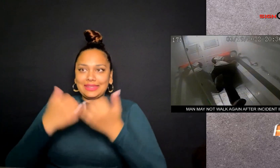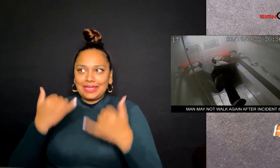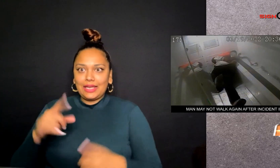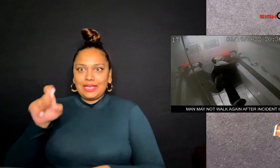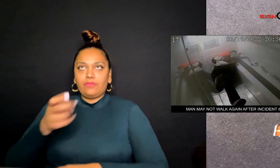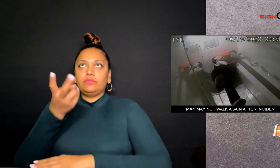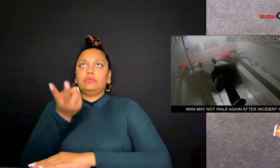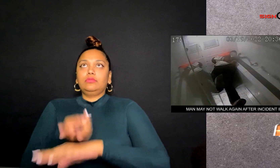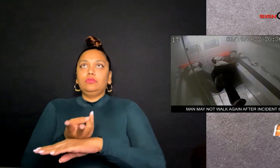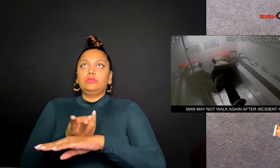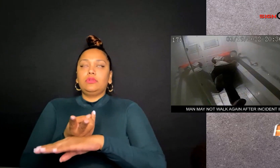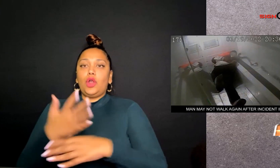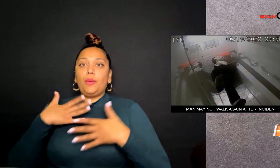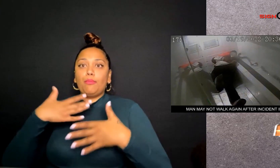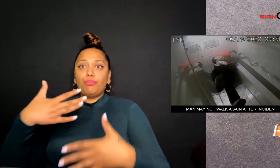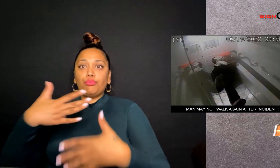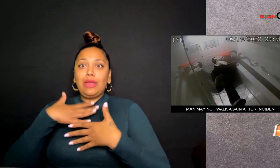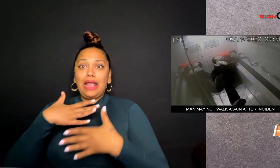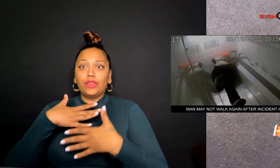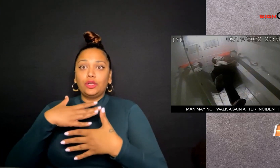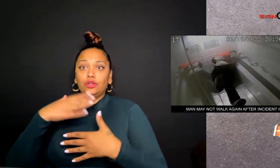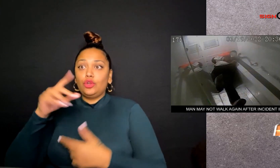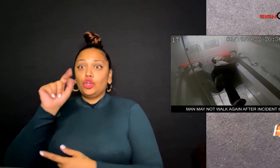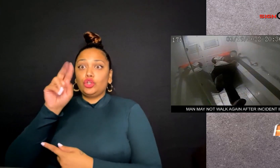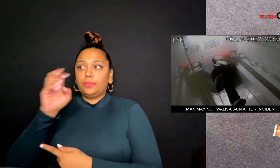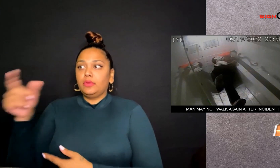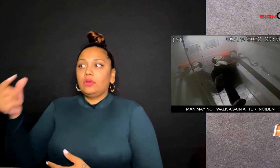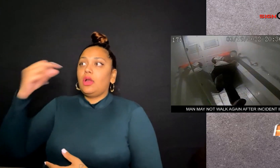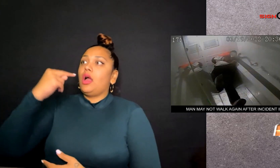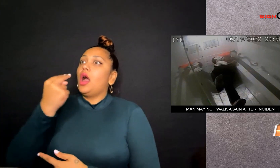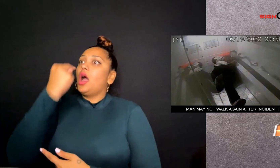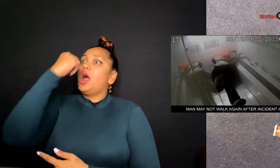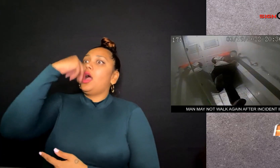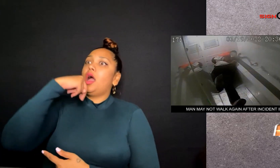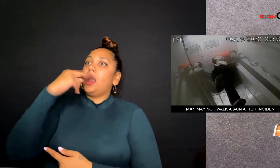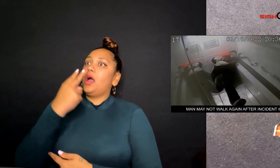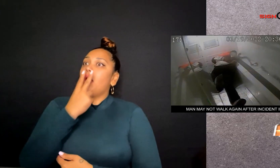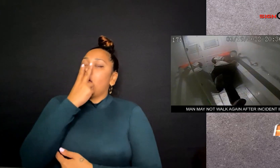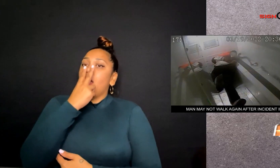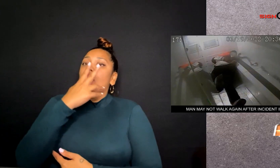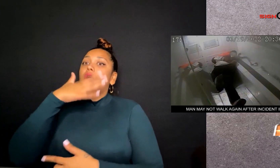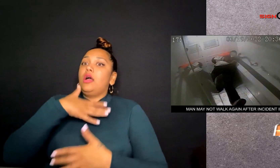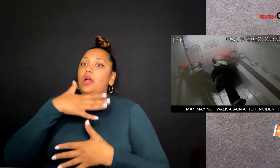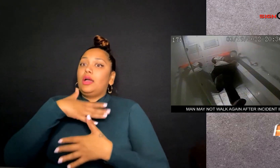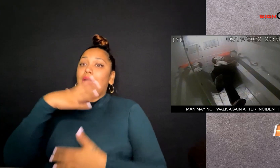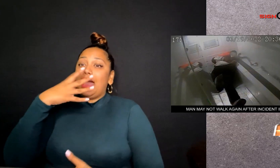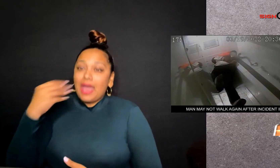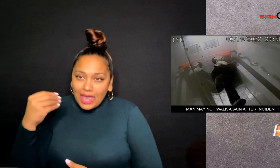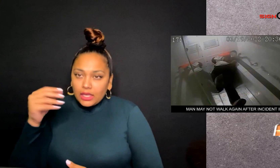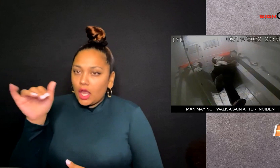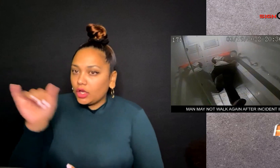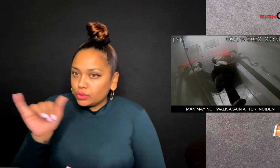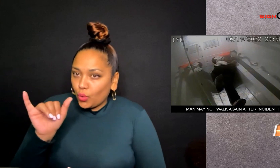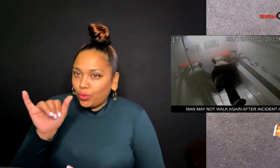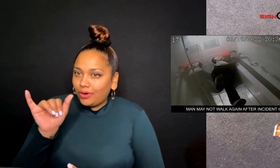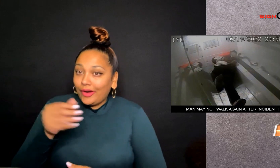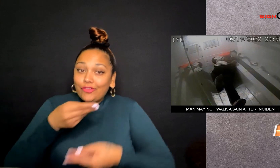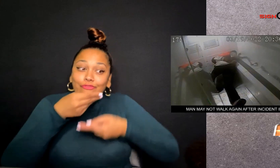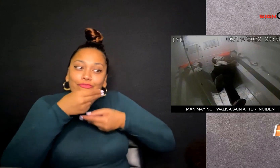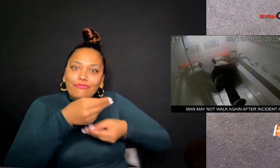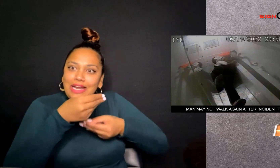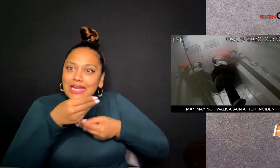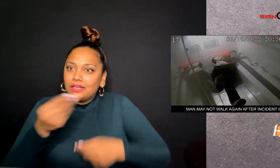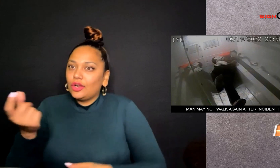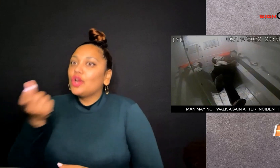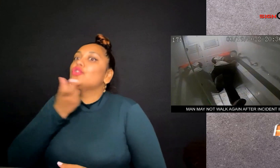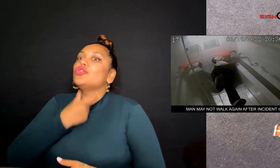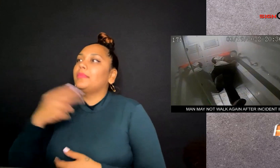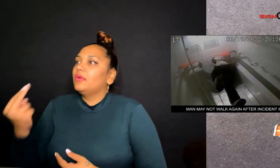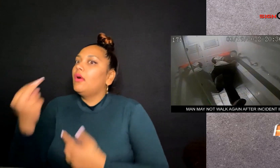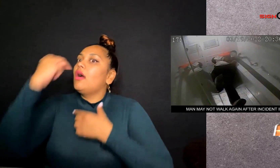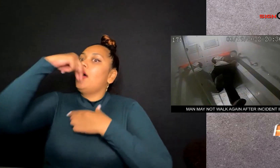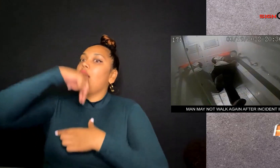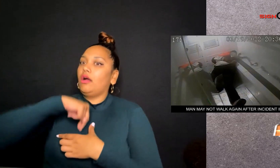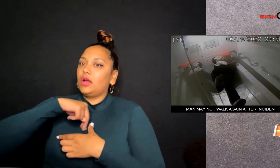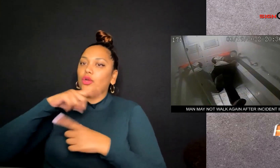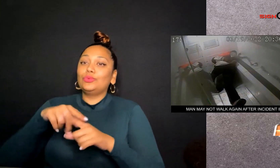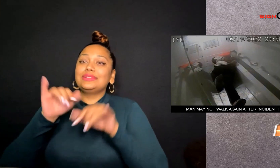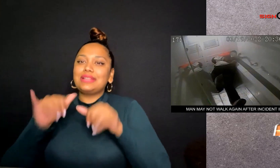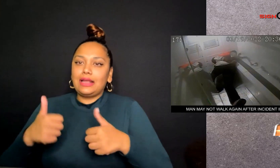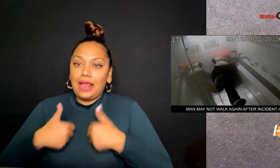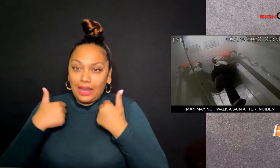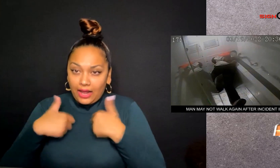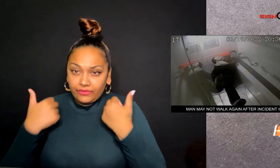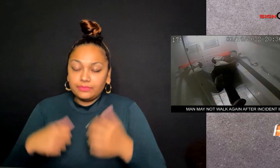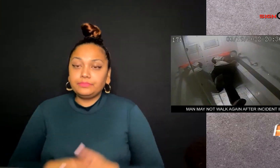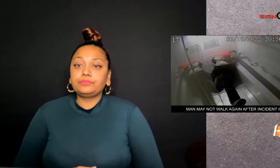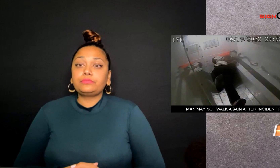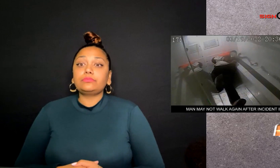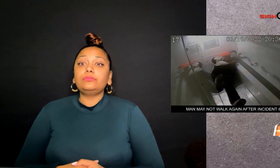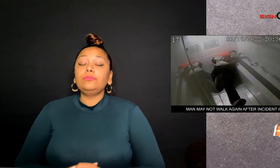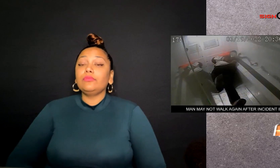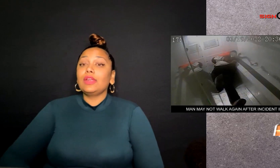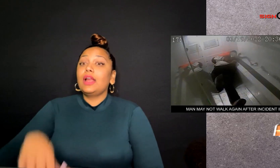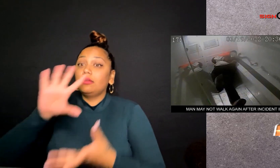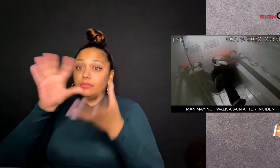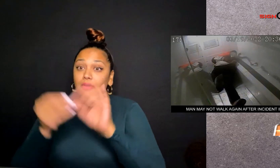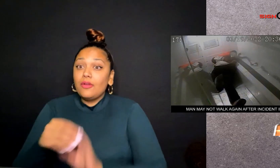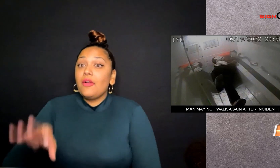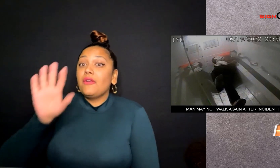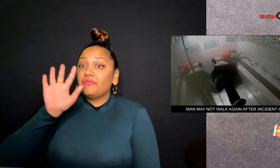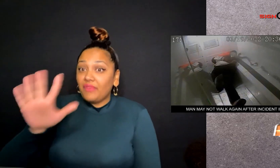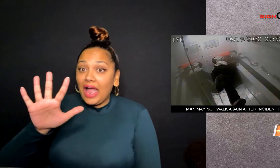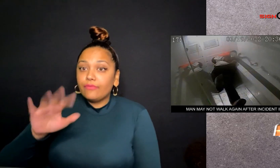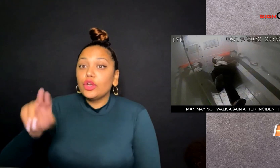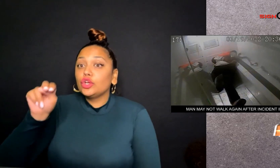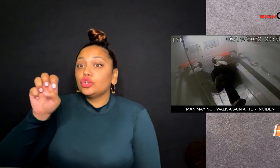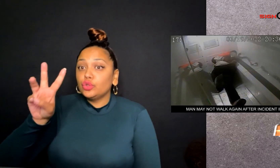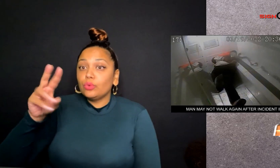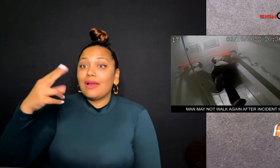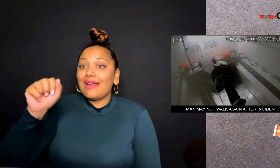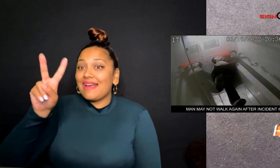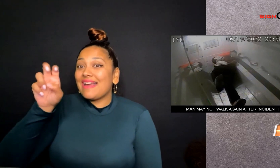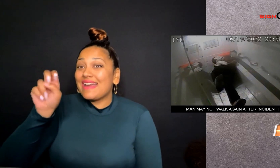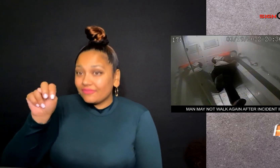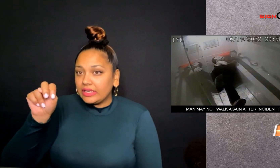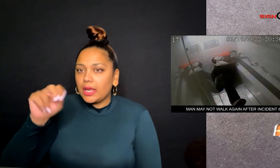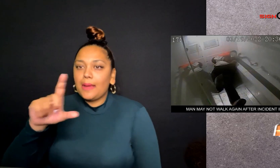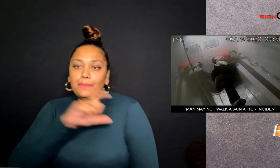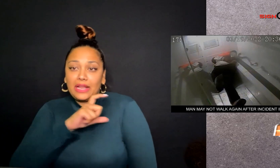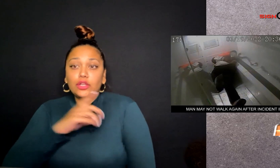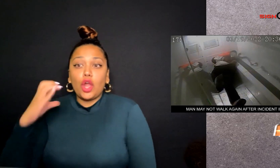down he's also using a breathing tube and a feeding tube just to stay alive